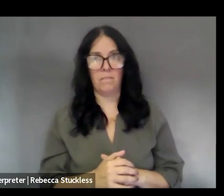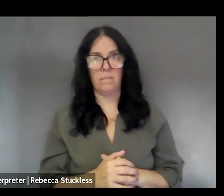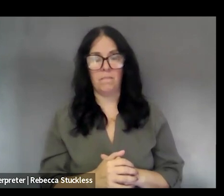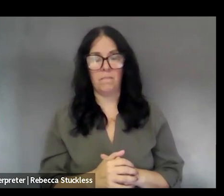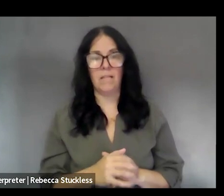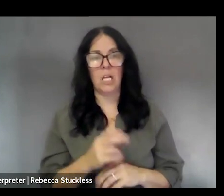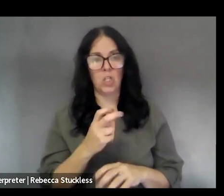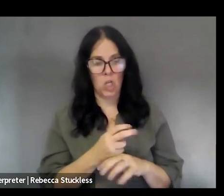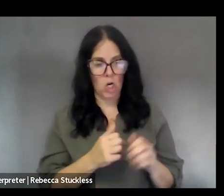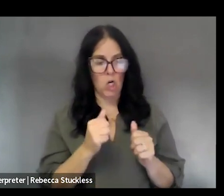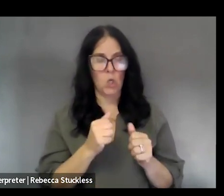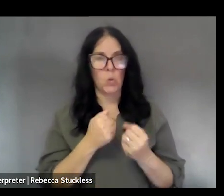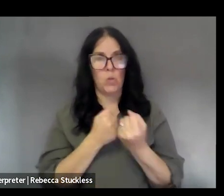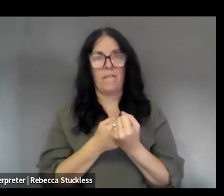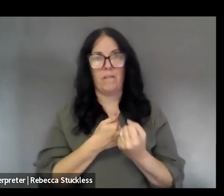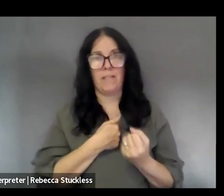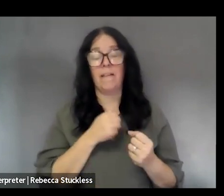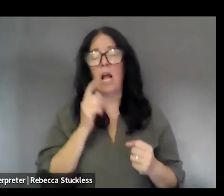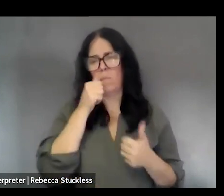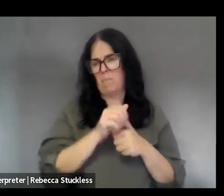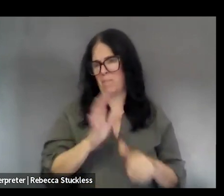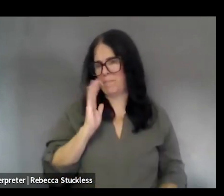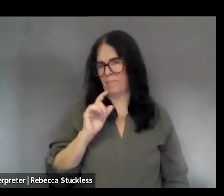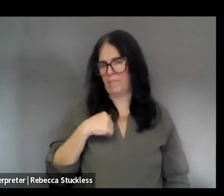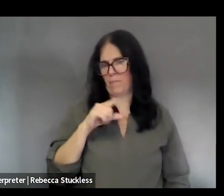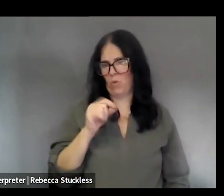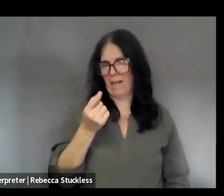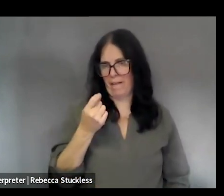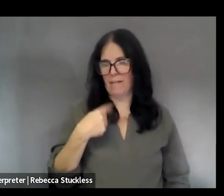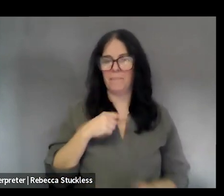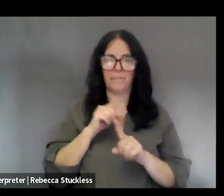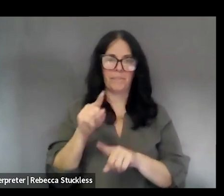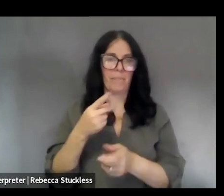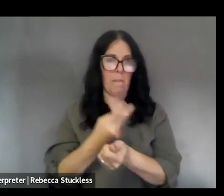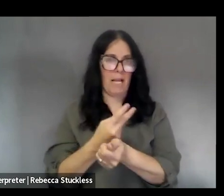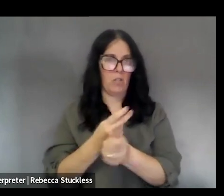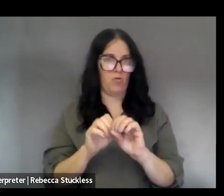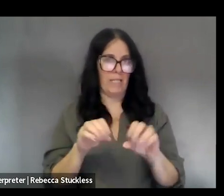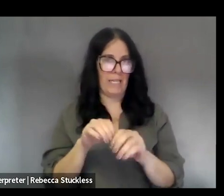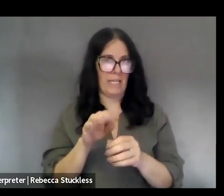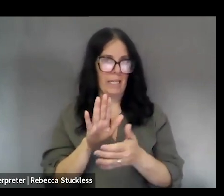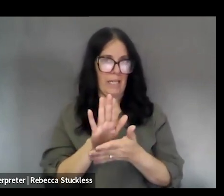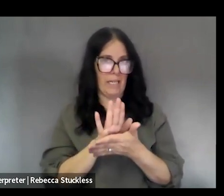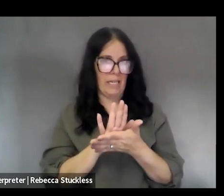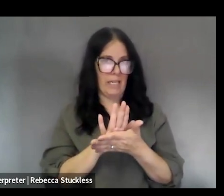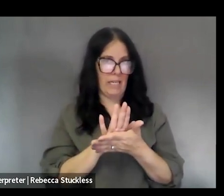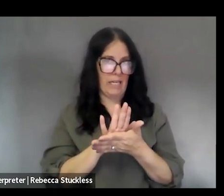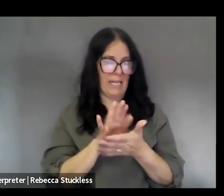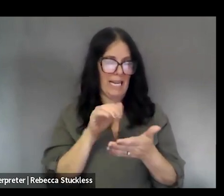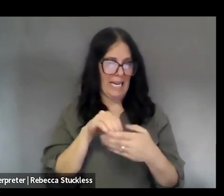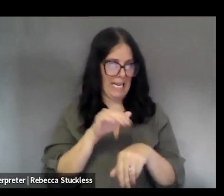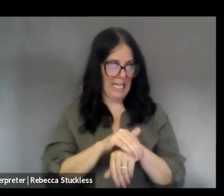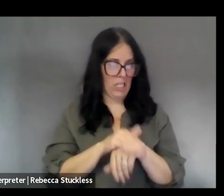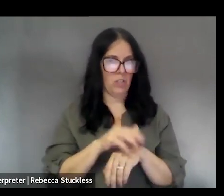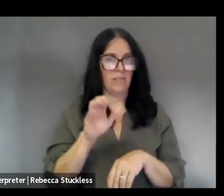was in 2011, I was getting a master's degree in English at Cal State Long Beach. I was a graduate